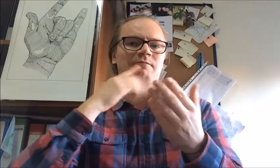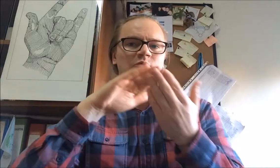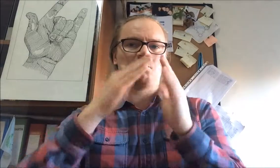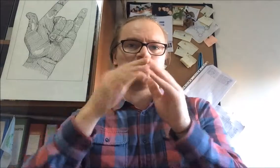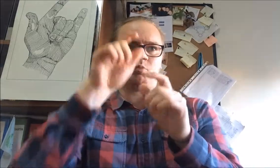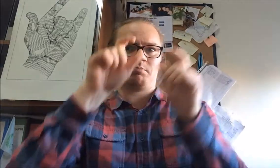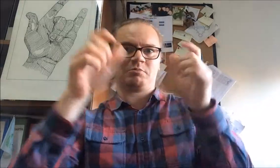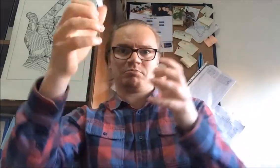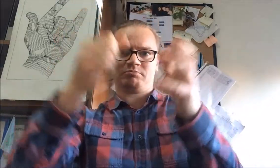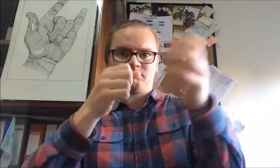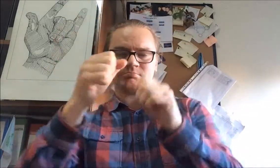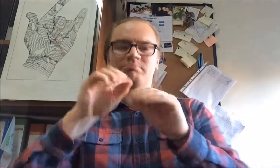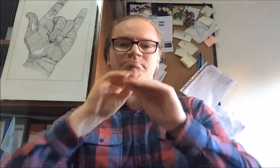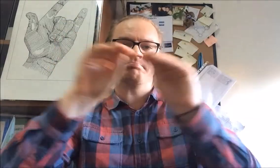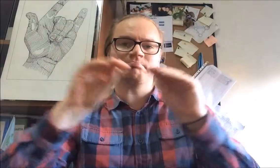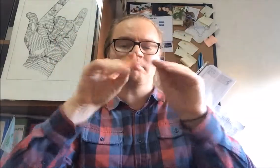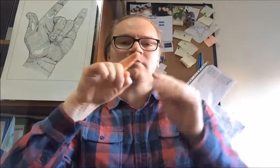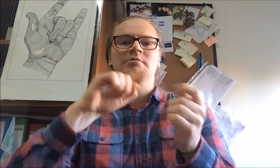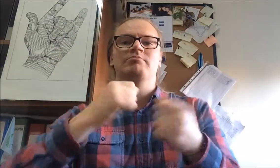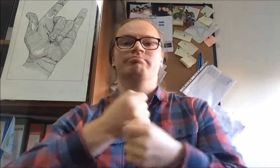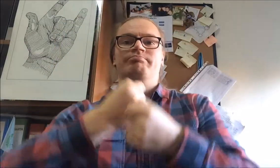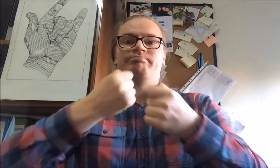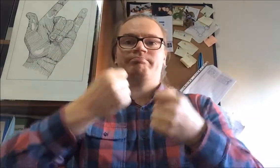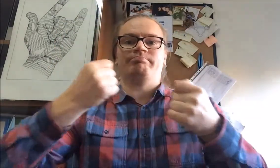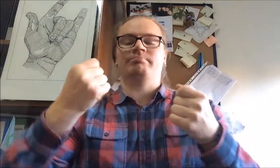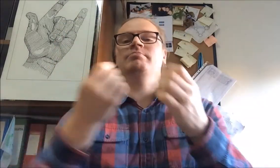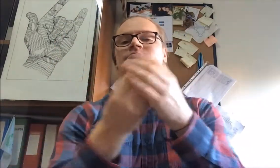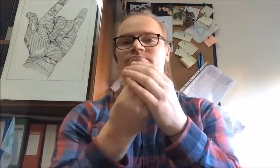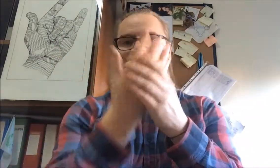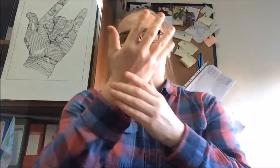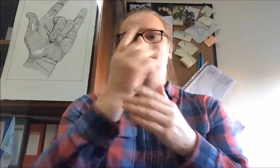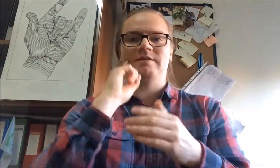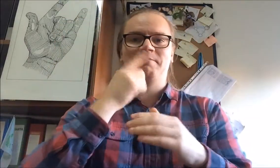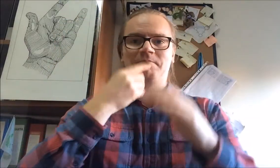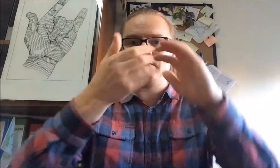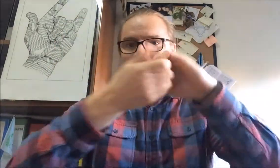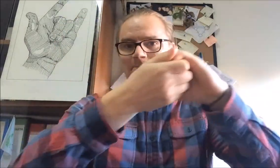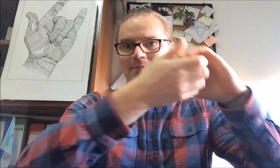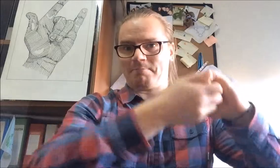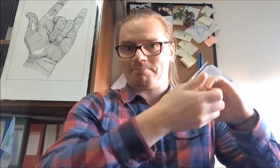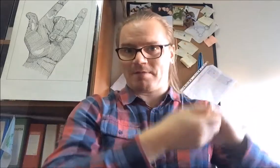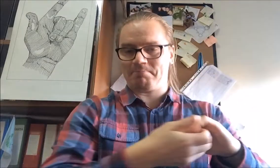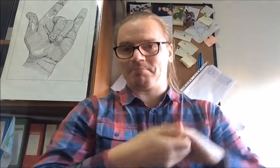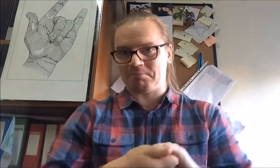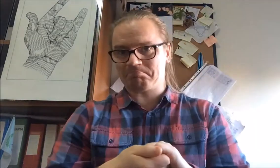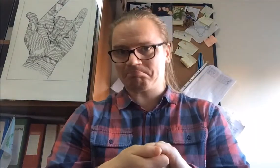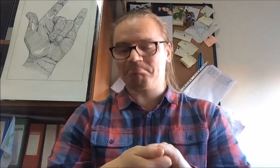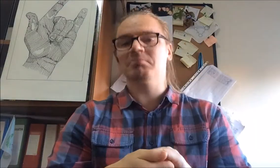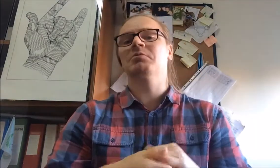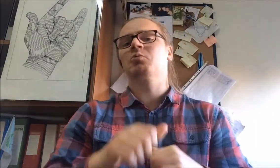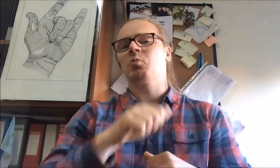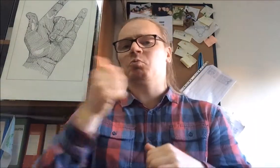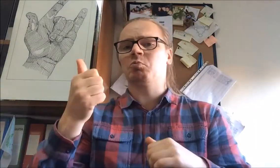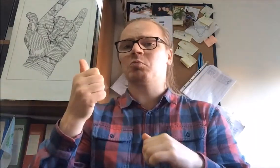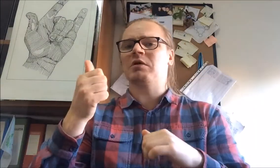They then train and strengthen the Deaf community to establish local deaf clubs.